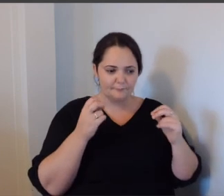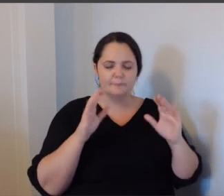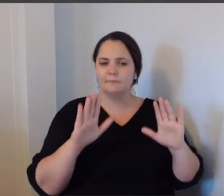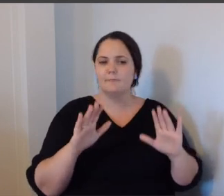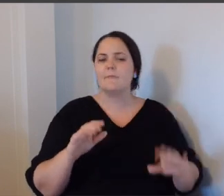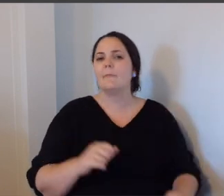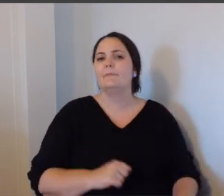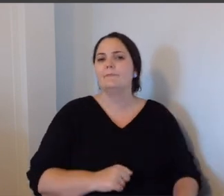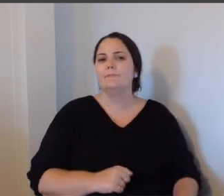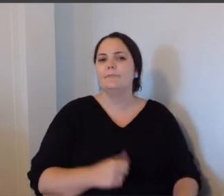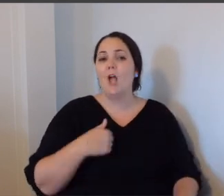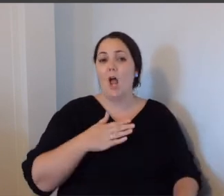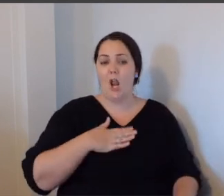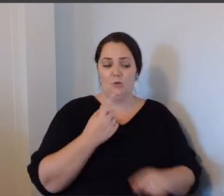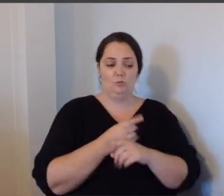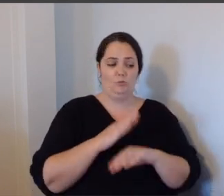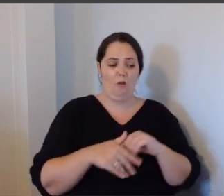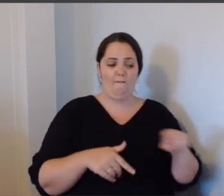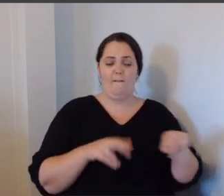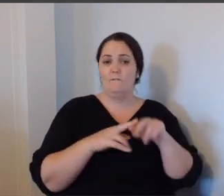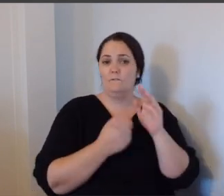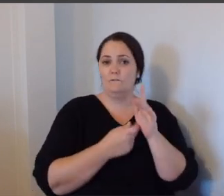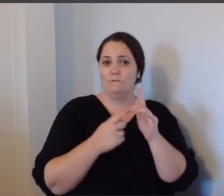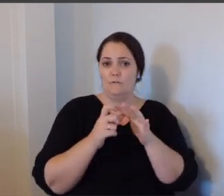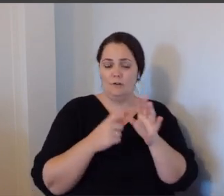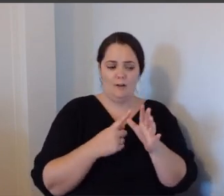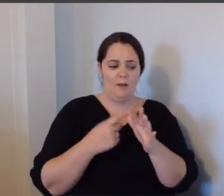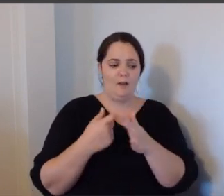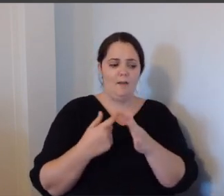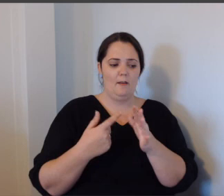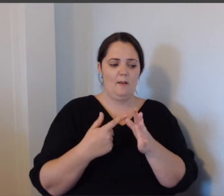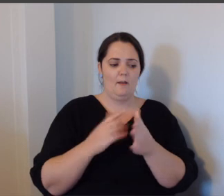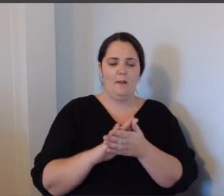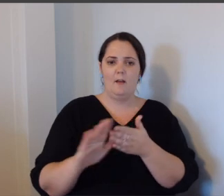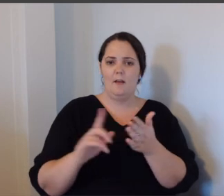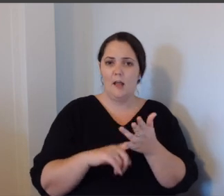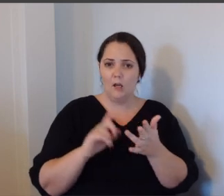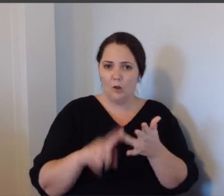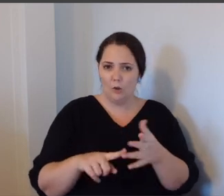Kahlo whose practice was concerned with themes of pain and suffering. Now, Kahlo was in a terrible